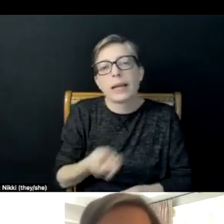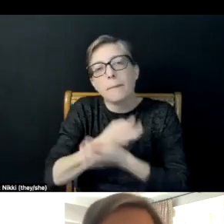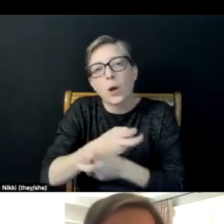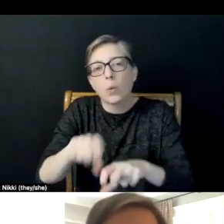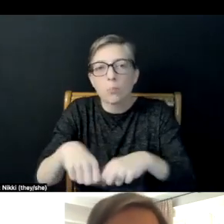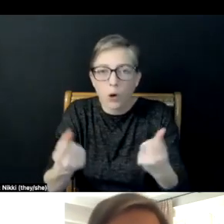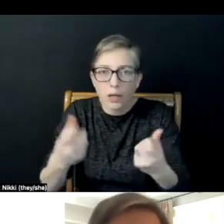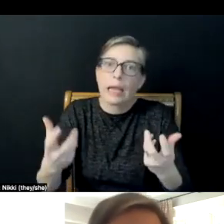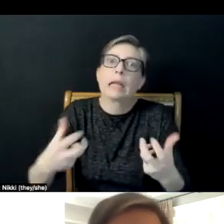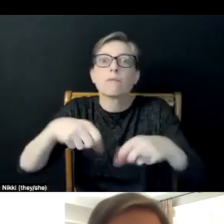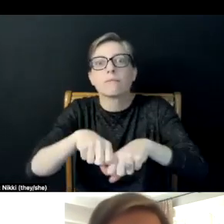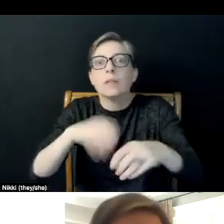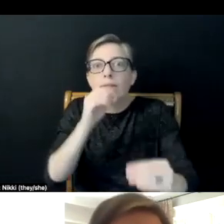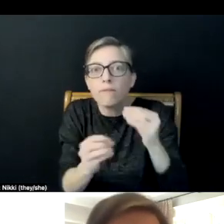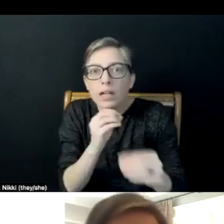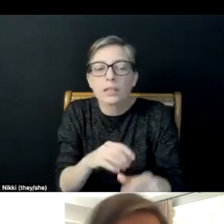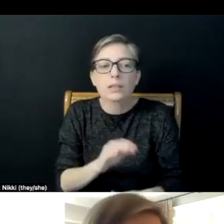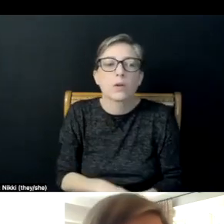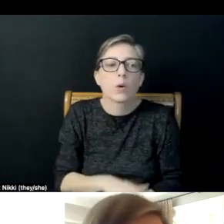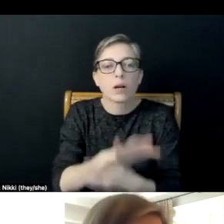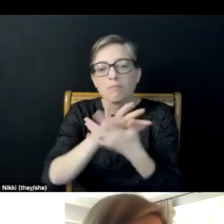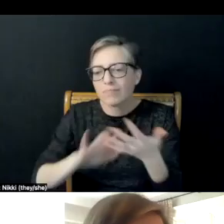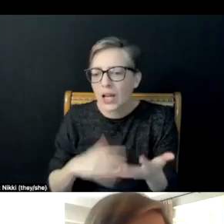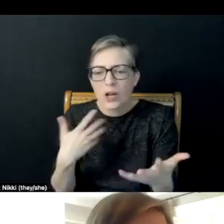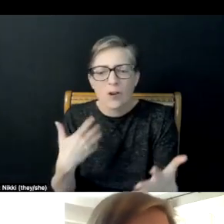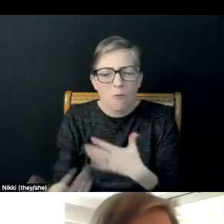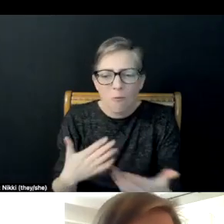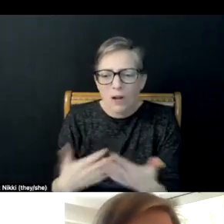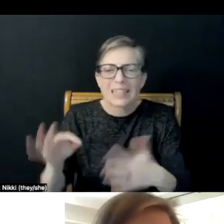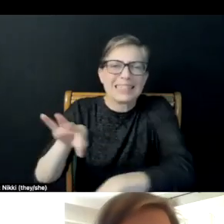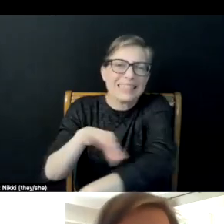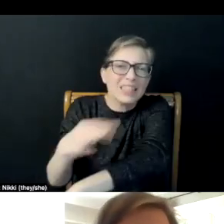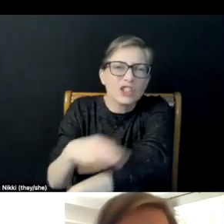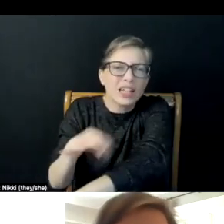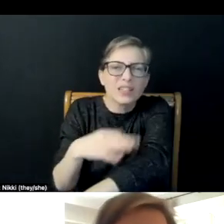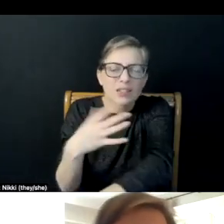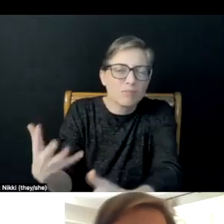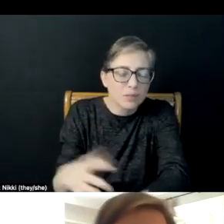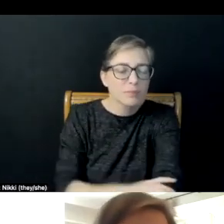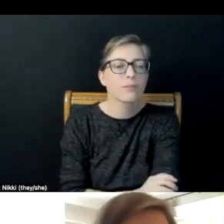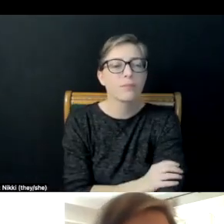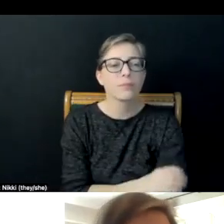Things that were fixable were much more rewarding to people in medicine and I think this subliminal message still exists in